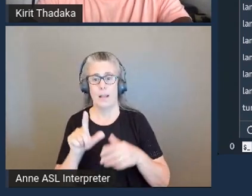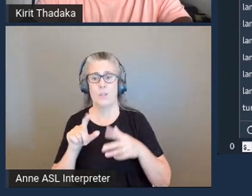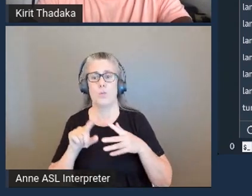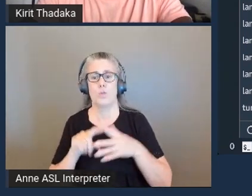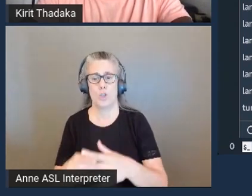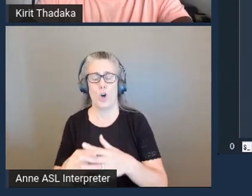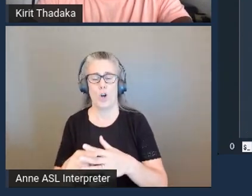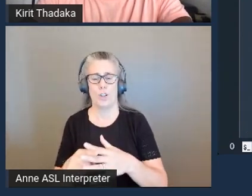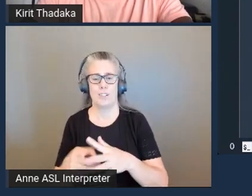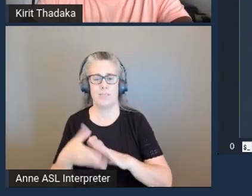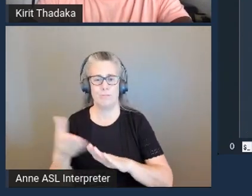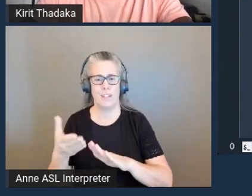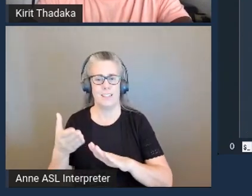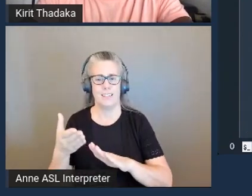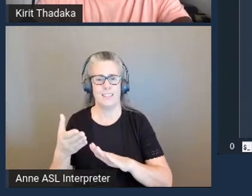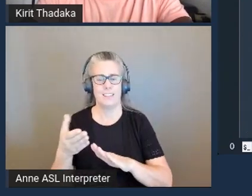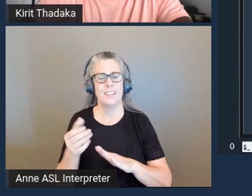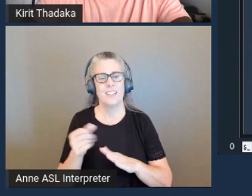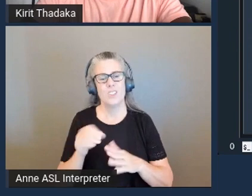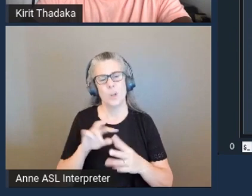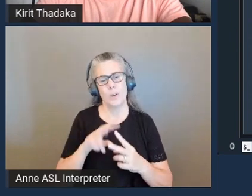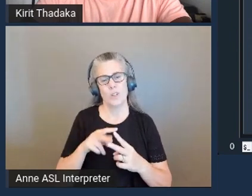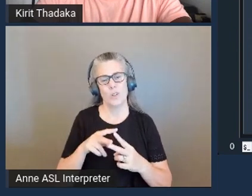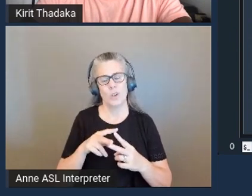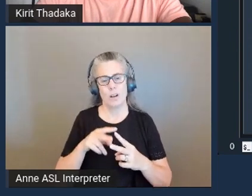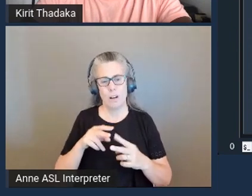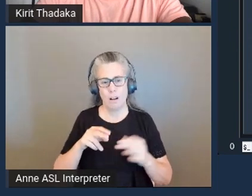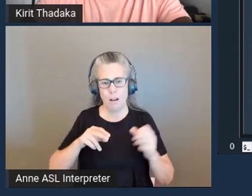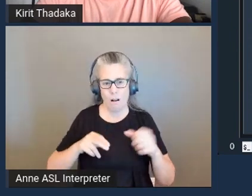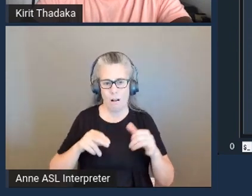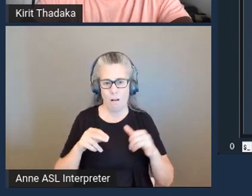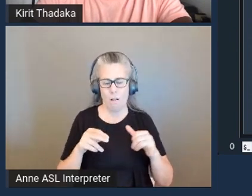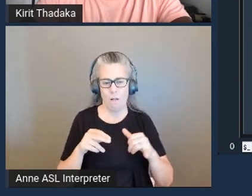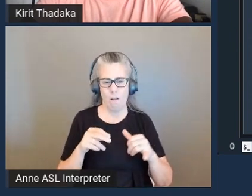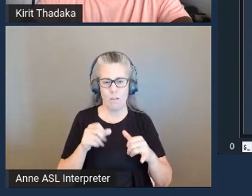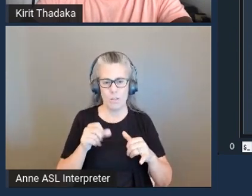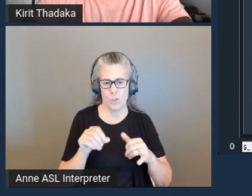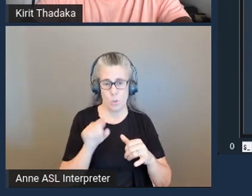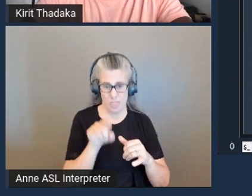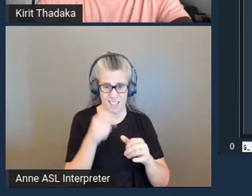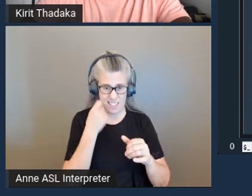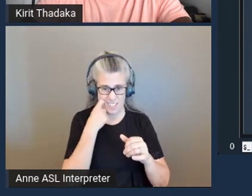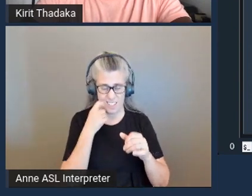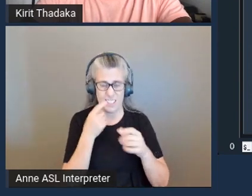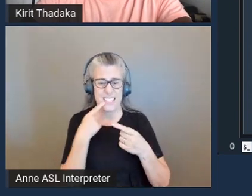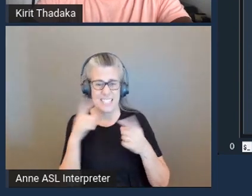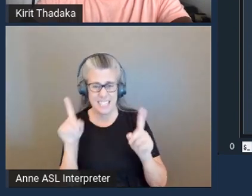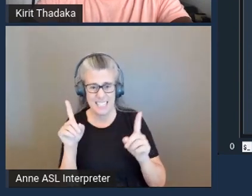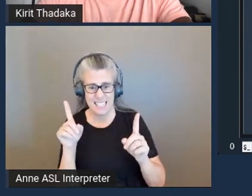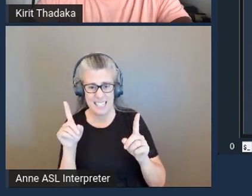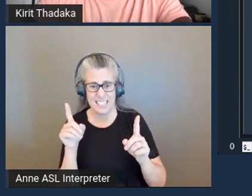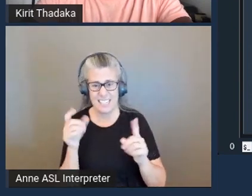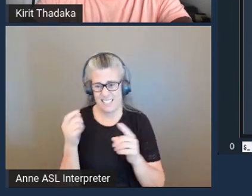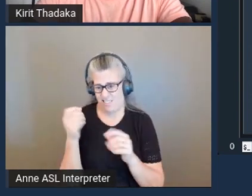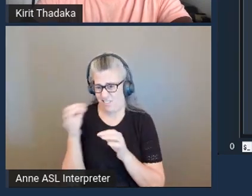So this execution that you see here, the one that succeeded, is the one that we're looking at over here.